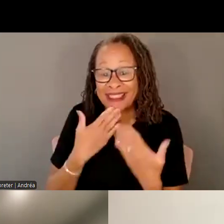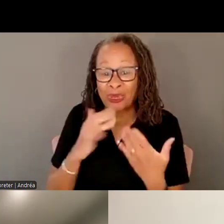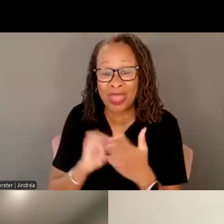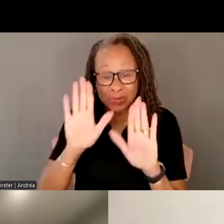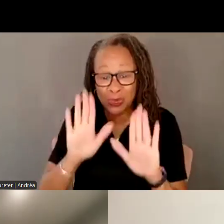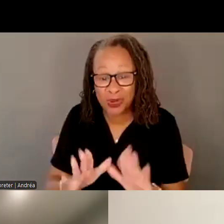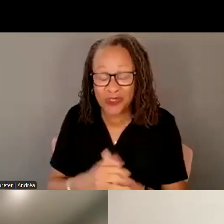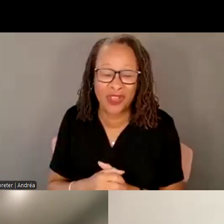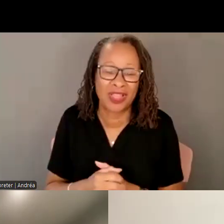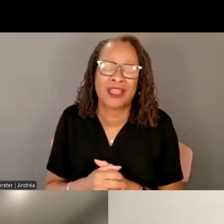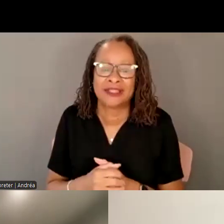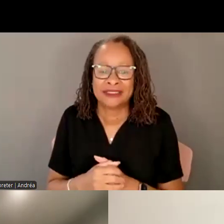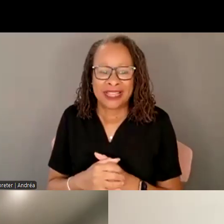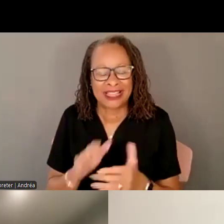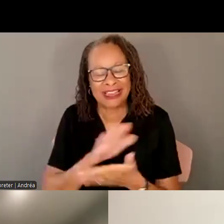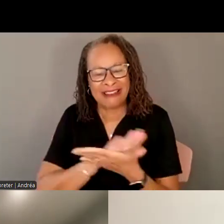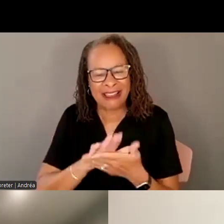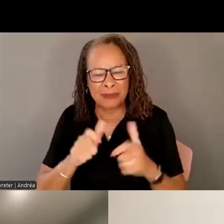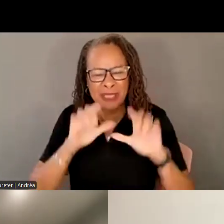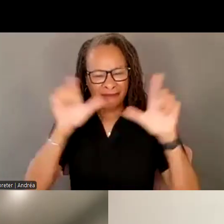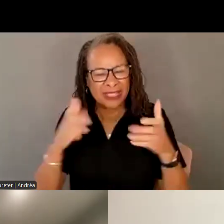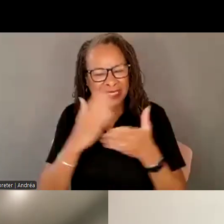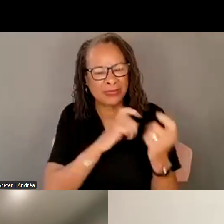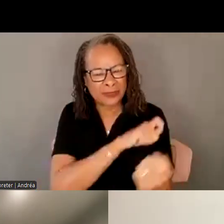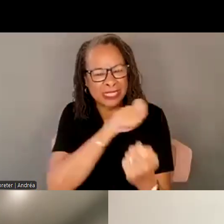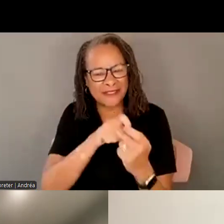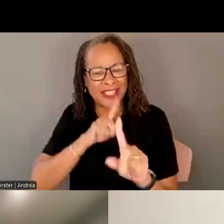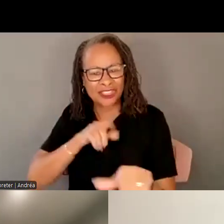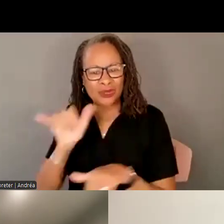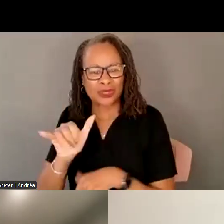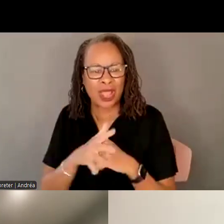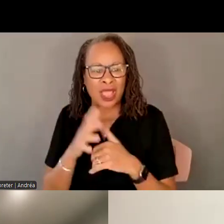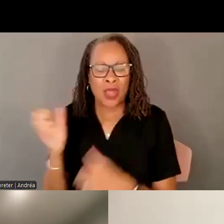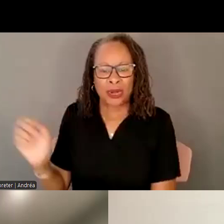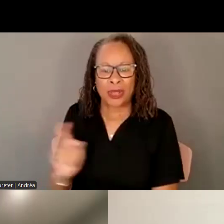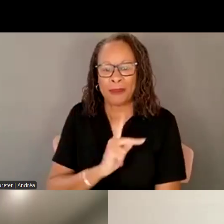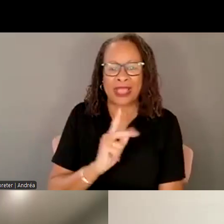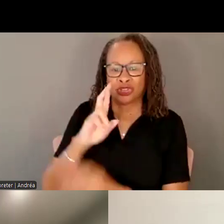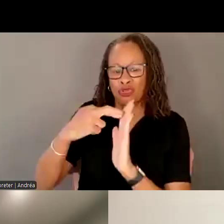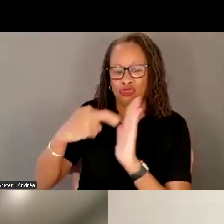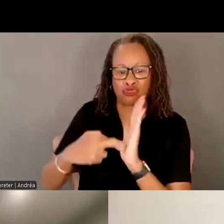And you gave us a nice, big umbrella and some specific things. And I want to get back to the role of tasks and skills in a little bit here,